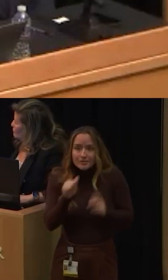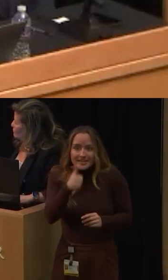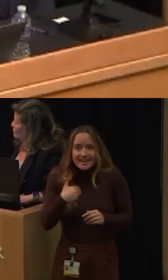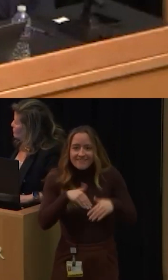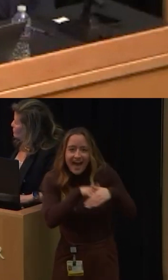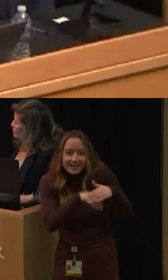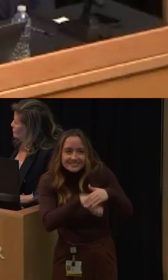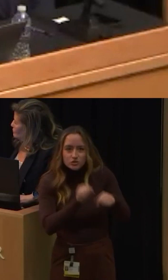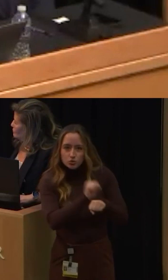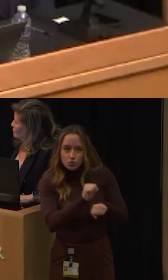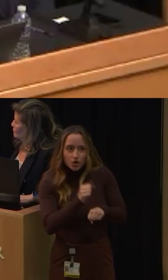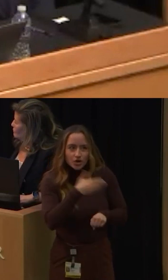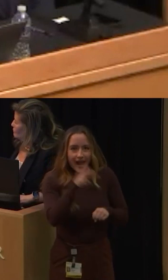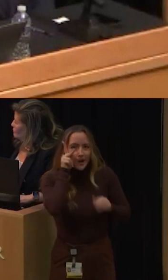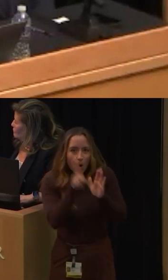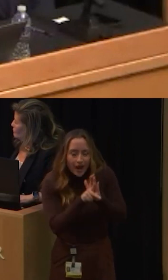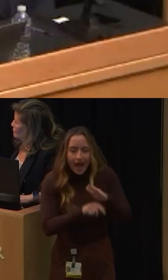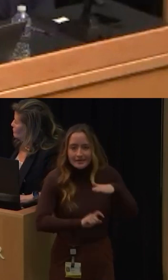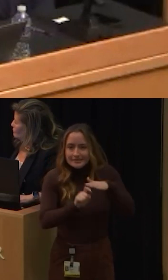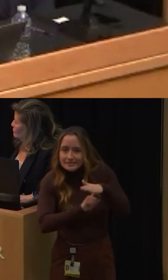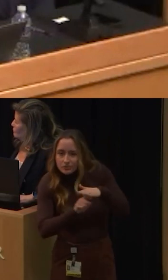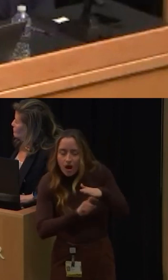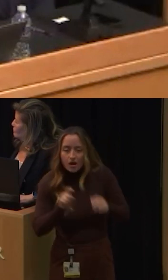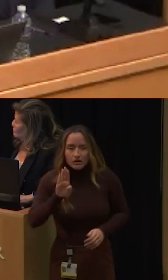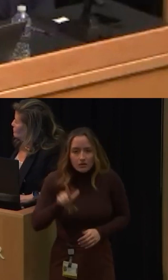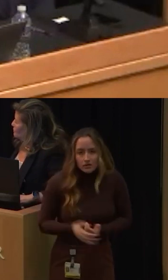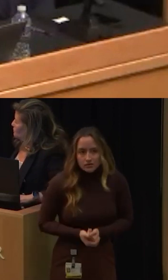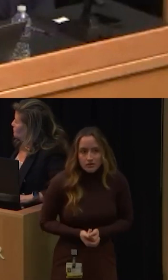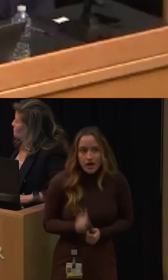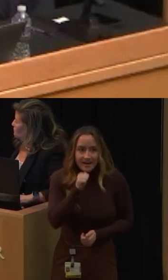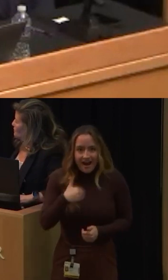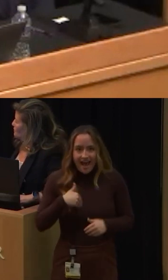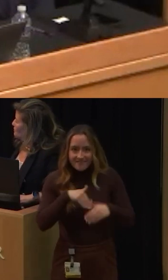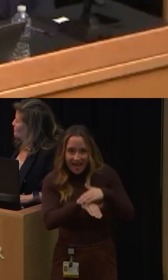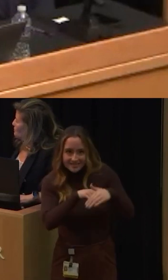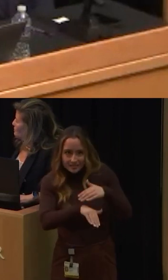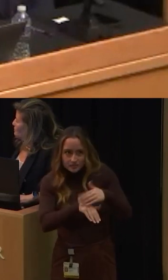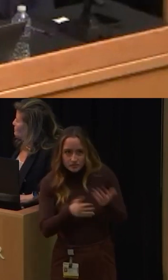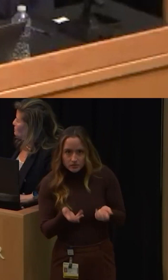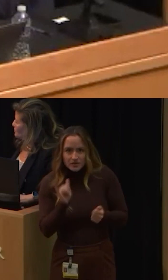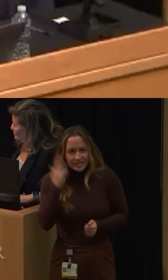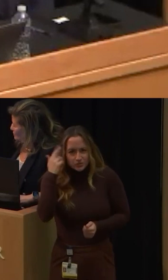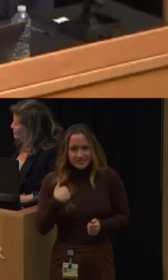to all of those places until fight, so when we tell this generational story,